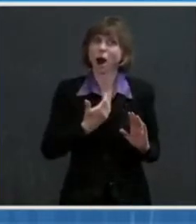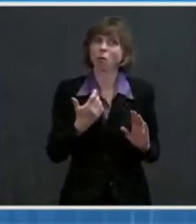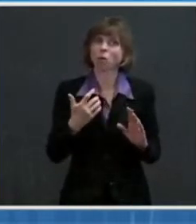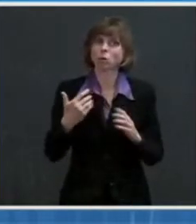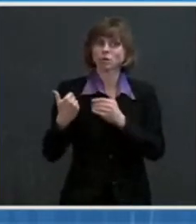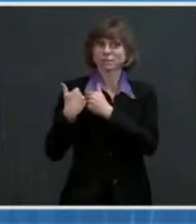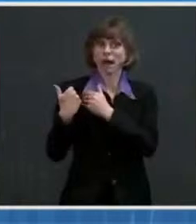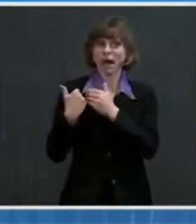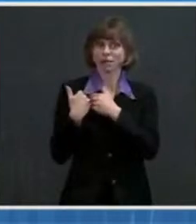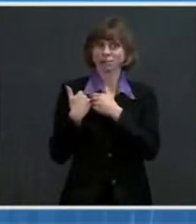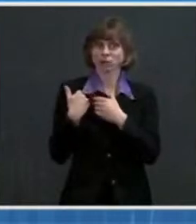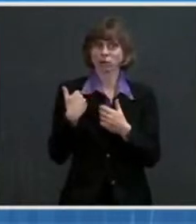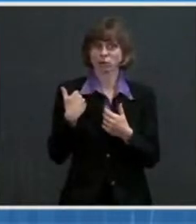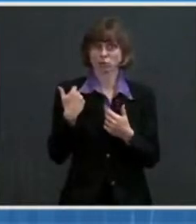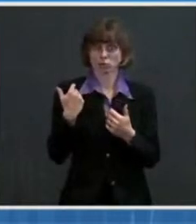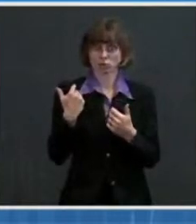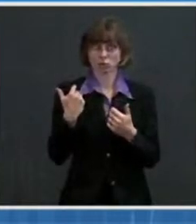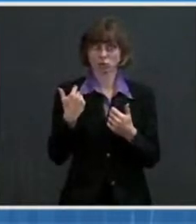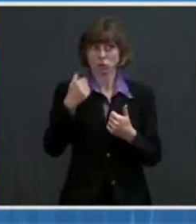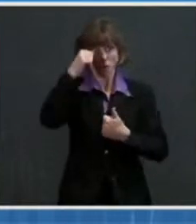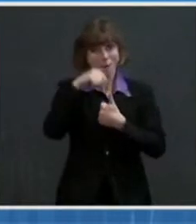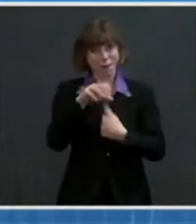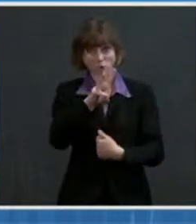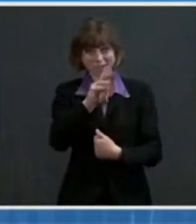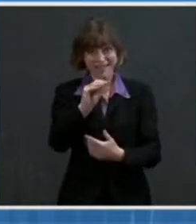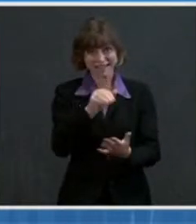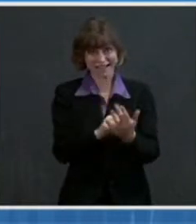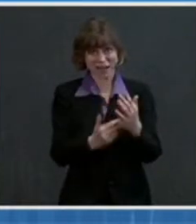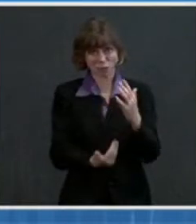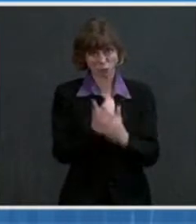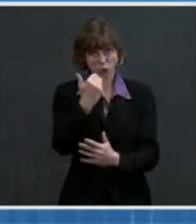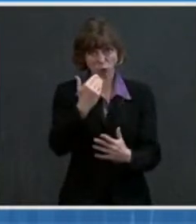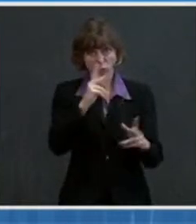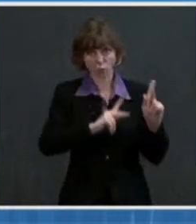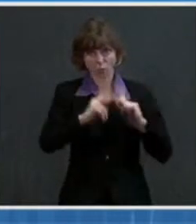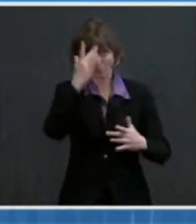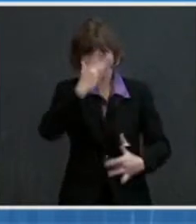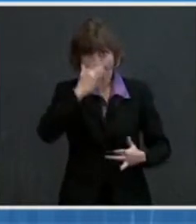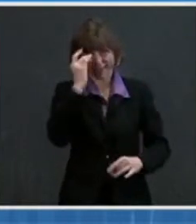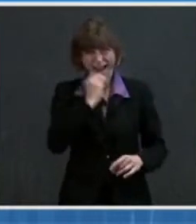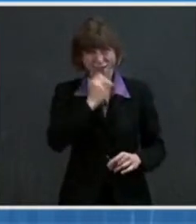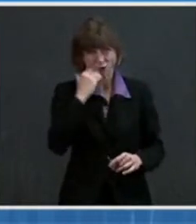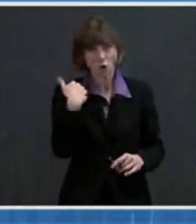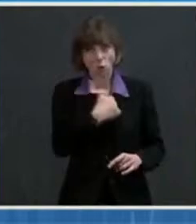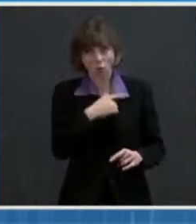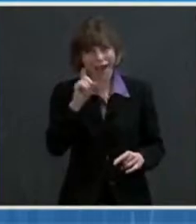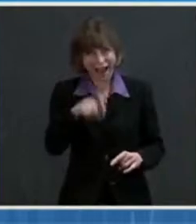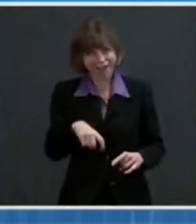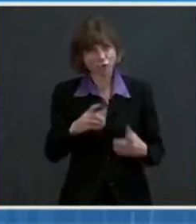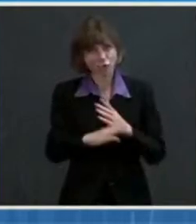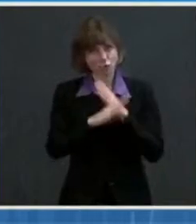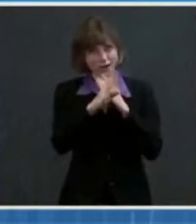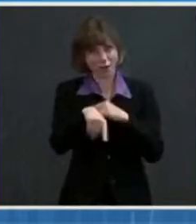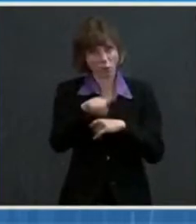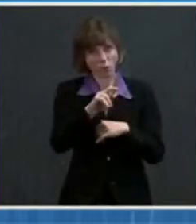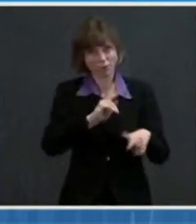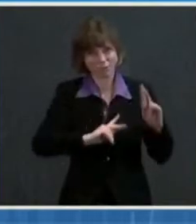AND THAT'S OUR RESPONSIBILITY TO MAKE SURE IN THE CONTEXT OF